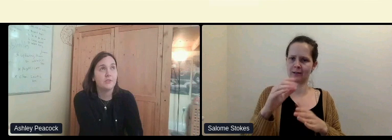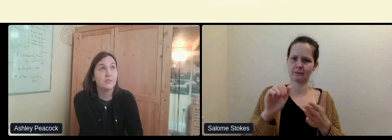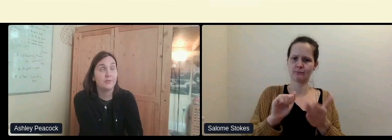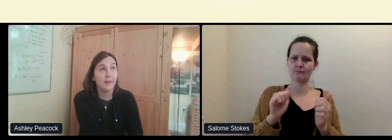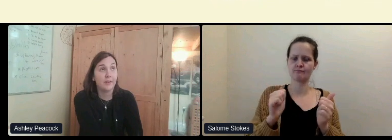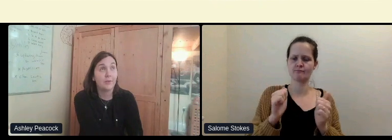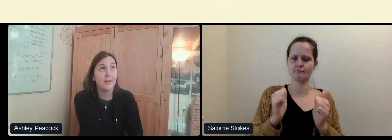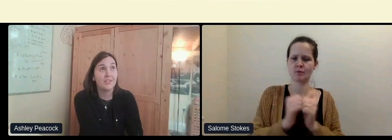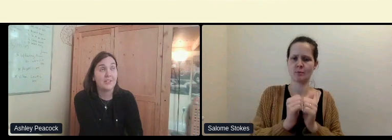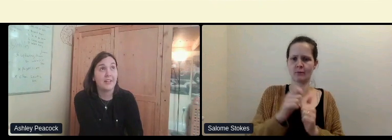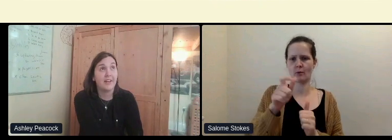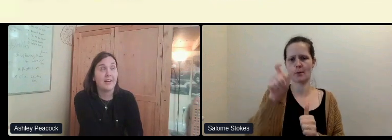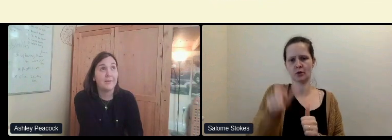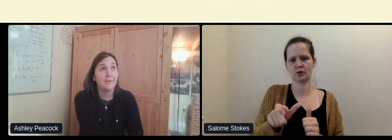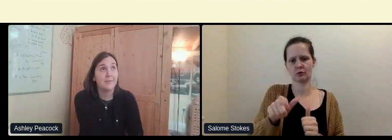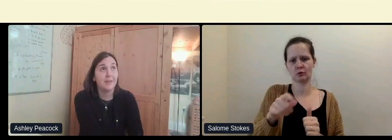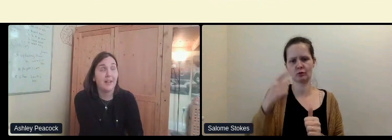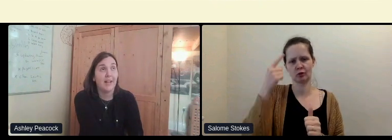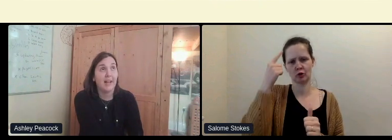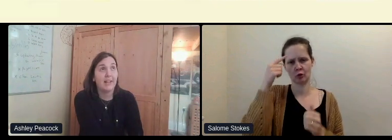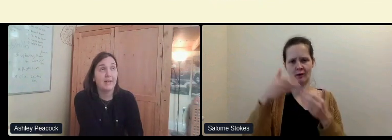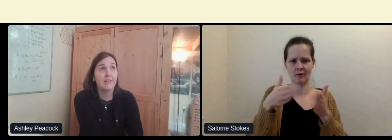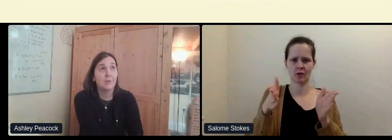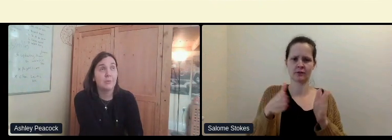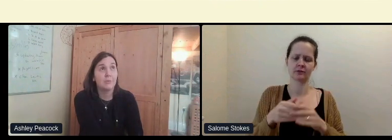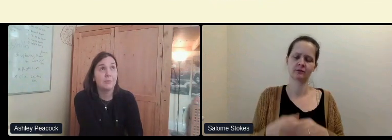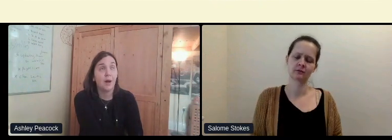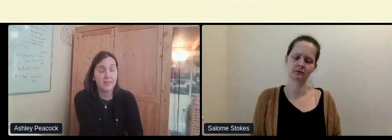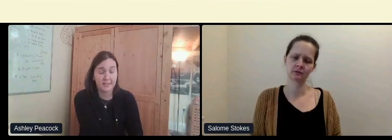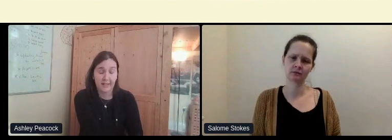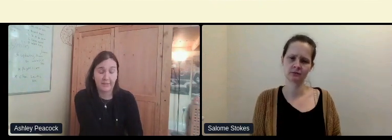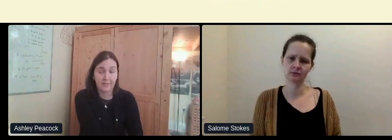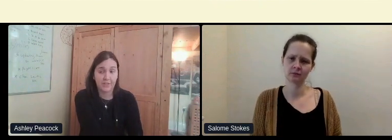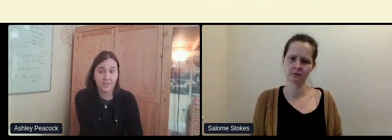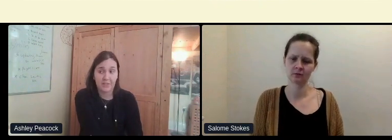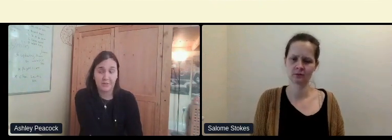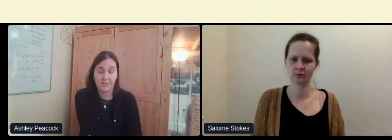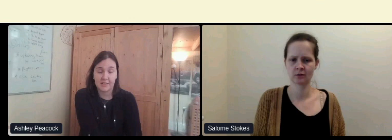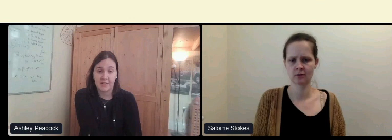It's a very good question and I don't personally have any cheat sheets for this.